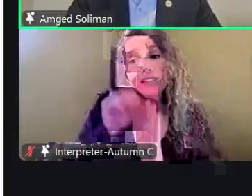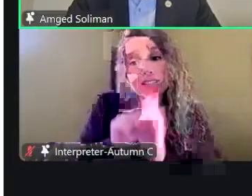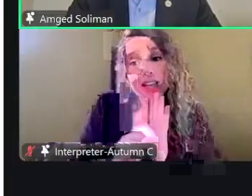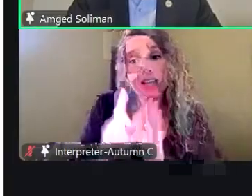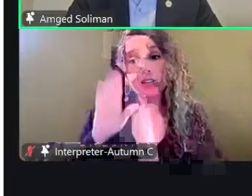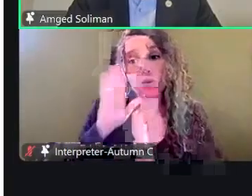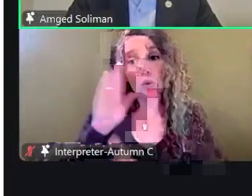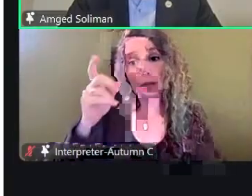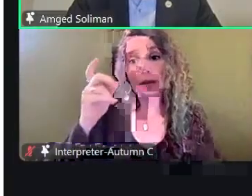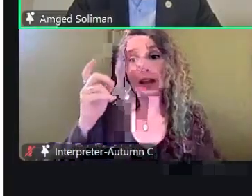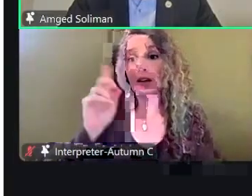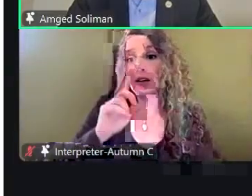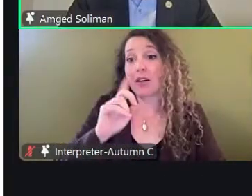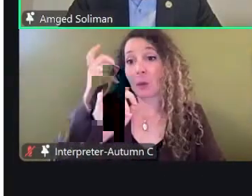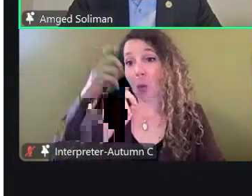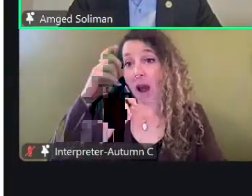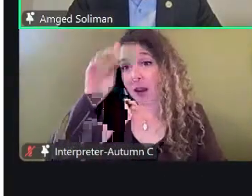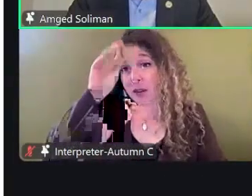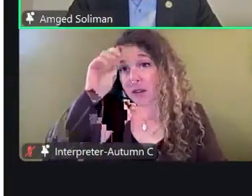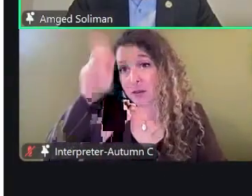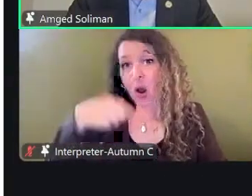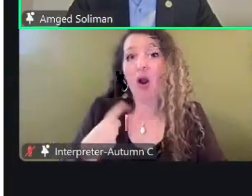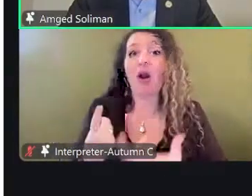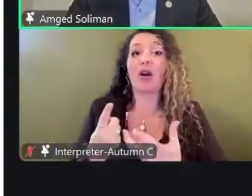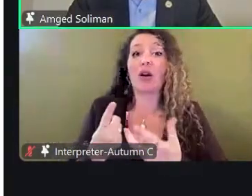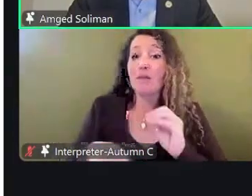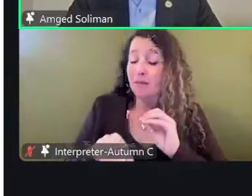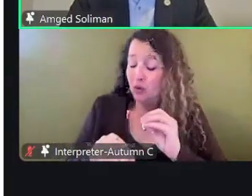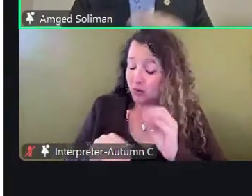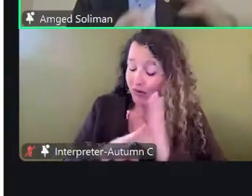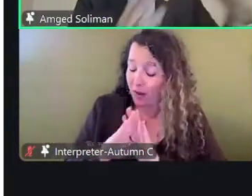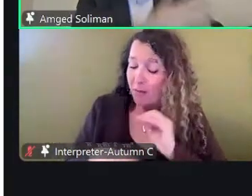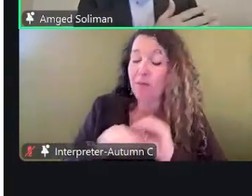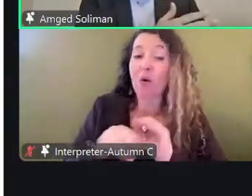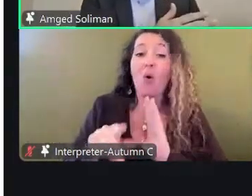law or policy concerning disability clinical care and competency training in the absence of more